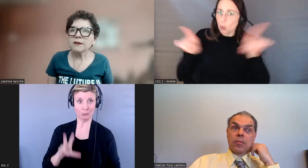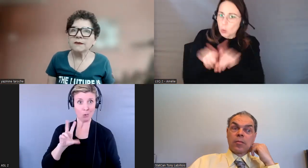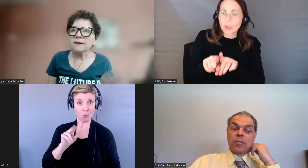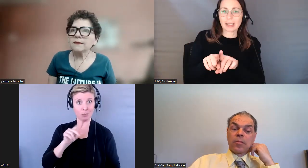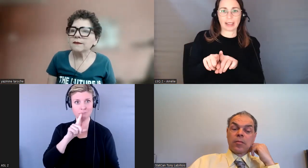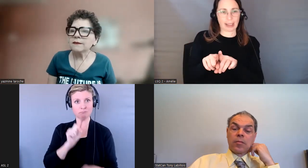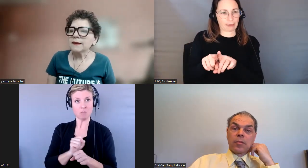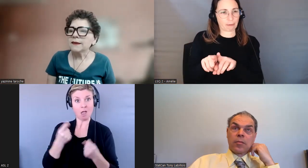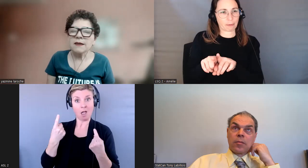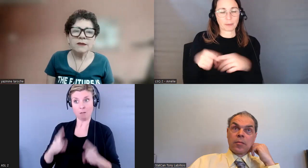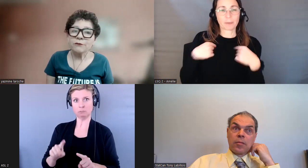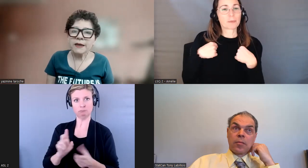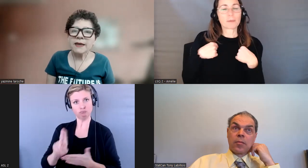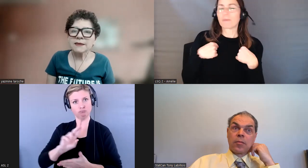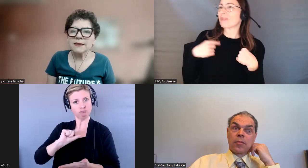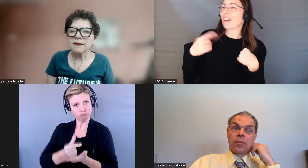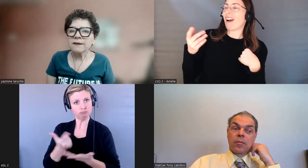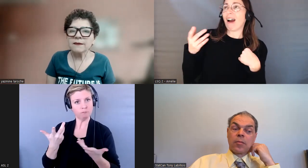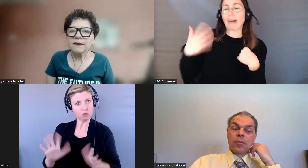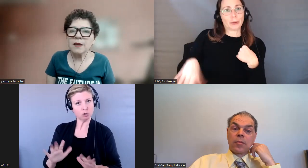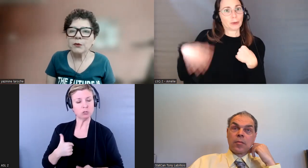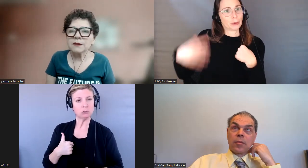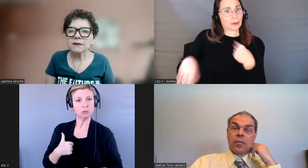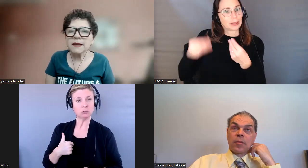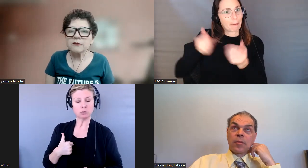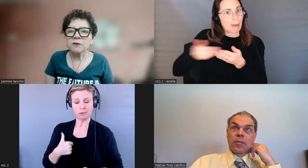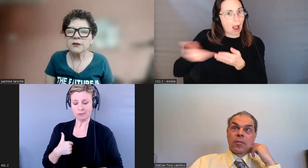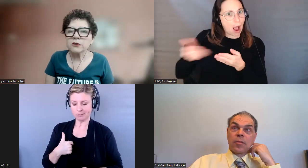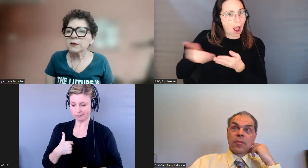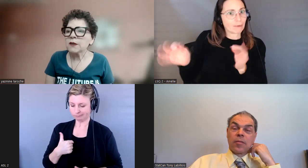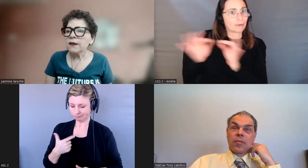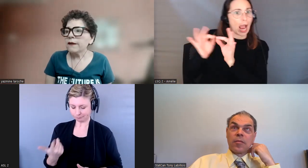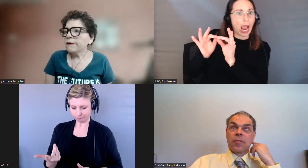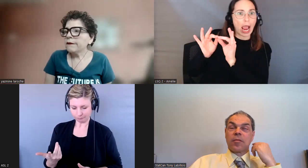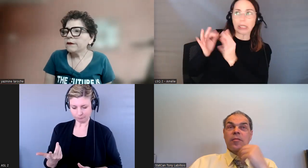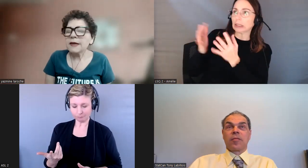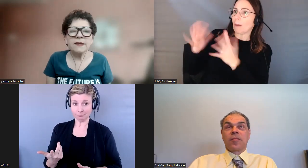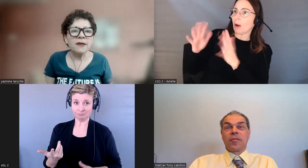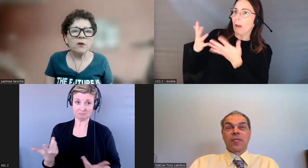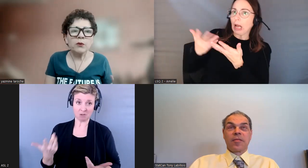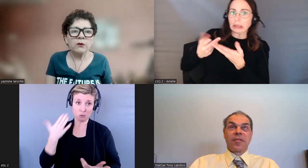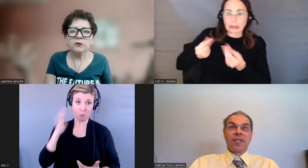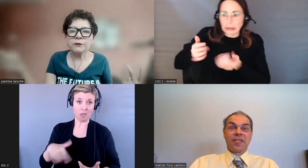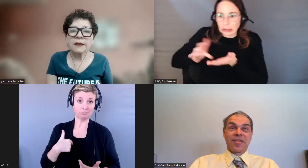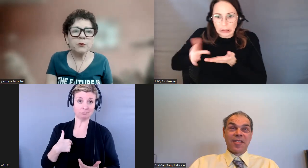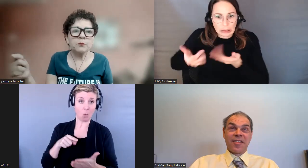and I see there was some significant costs uh Associated to that so I just wanted to